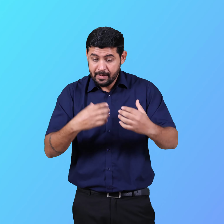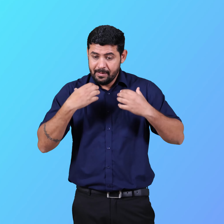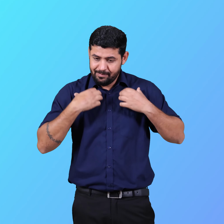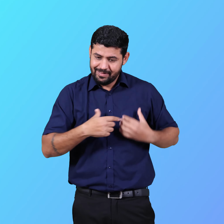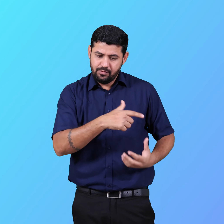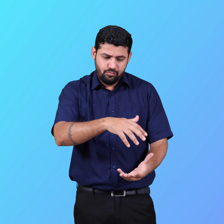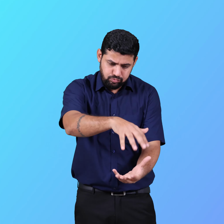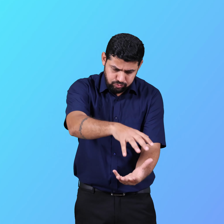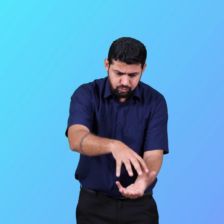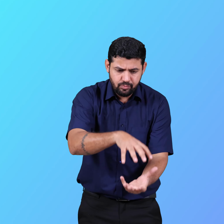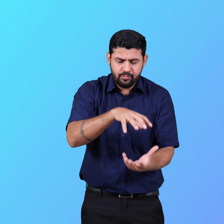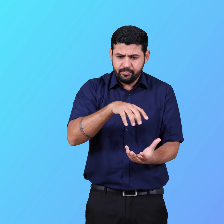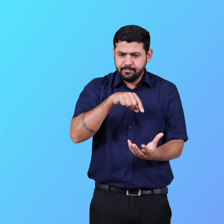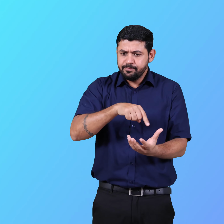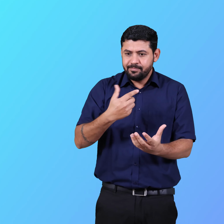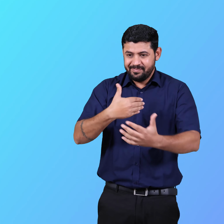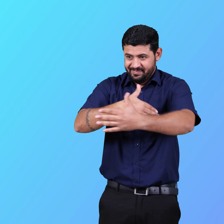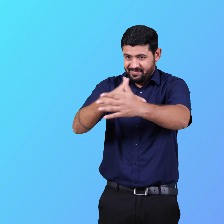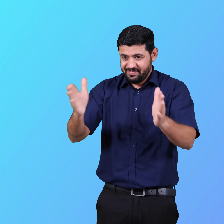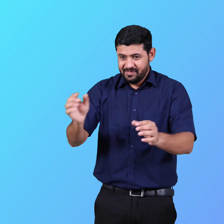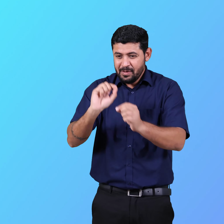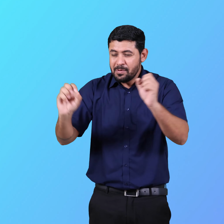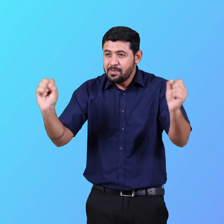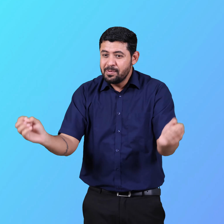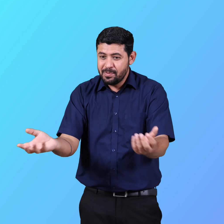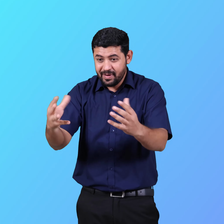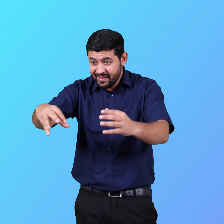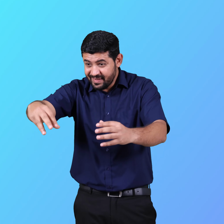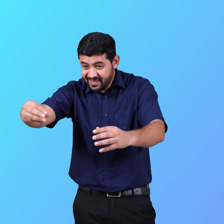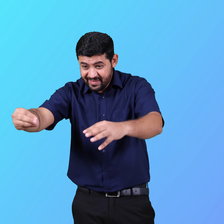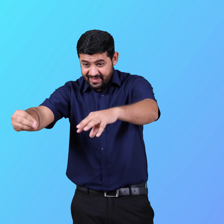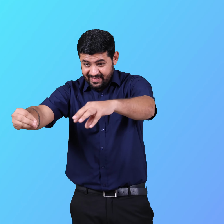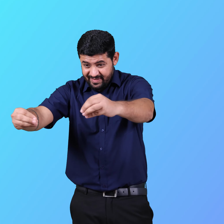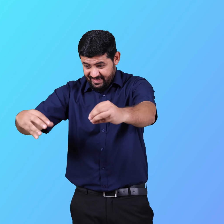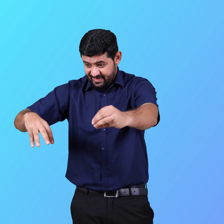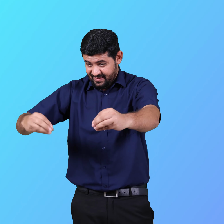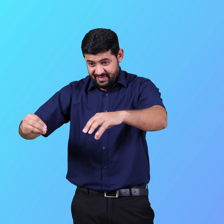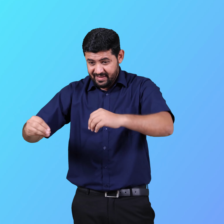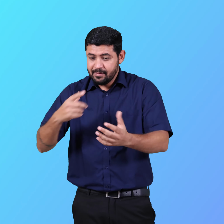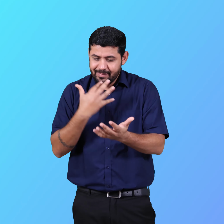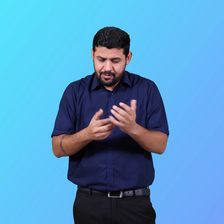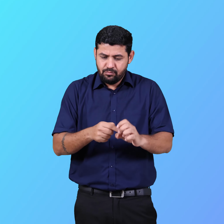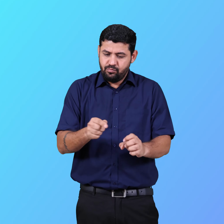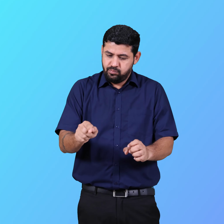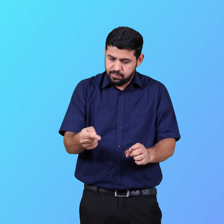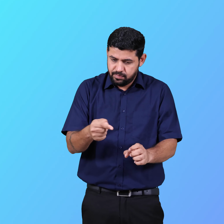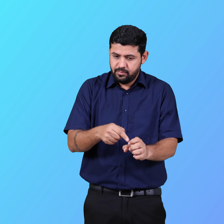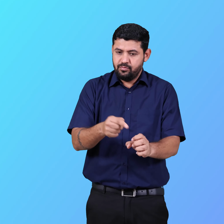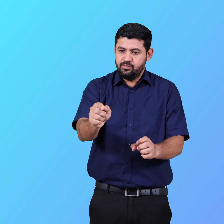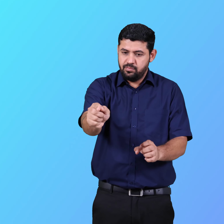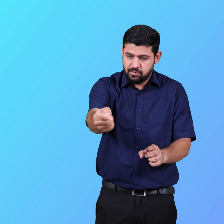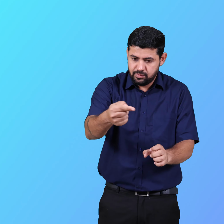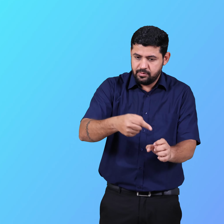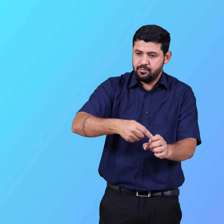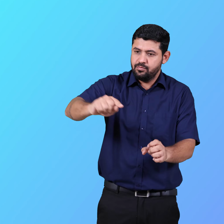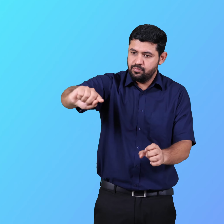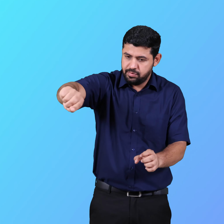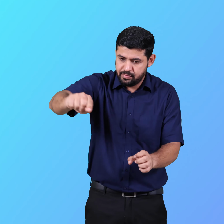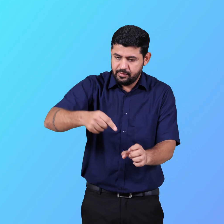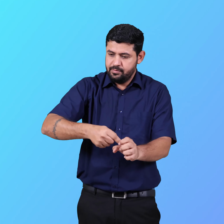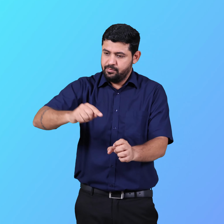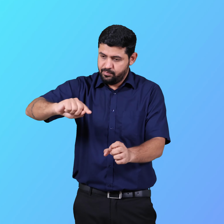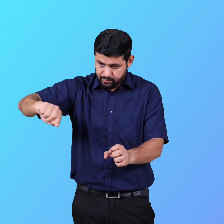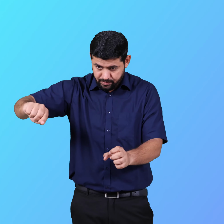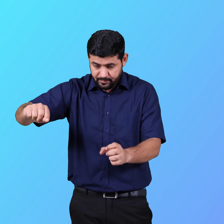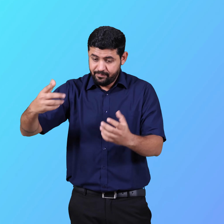The priest will take some of the blood from the sin offering on his finger and put it on the corners of the altar of burnt offering.